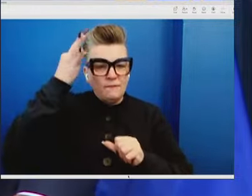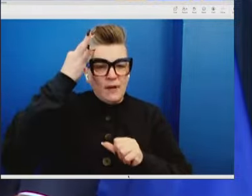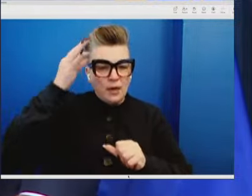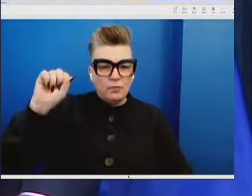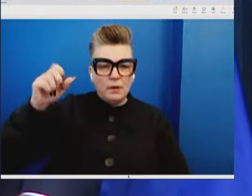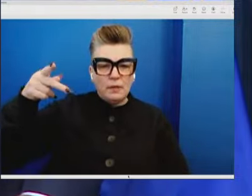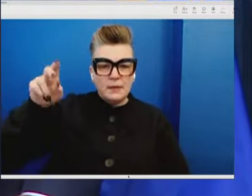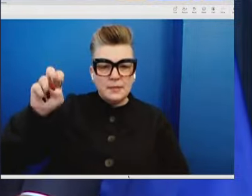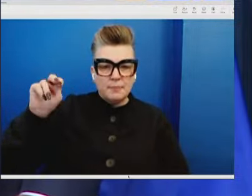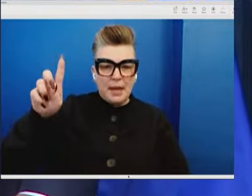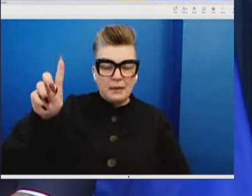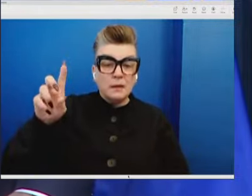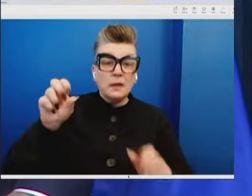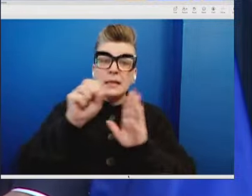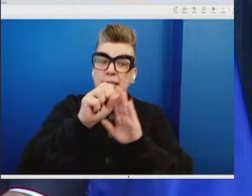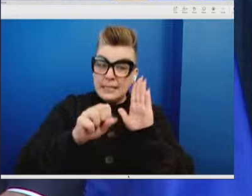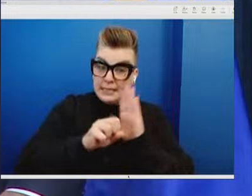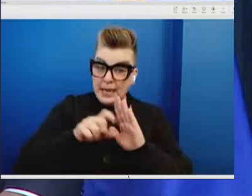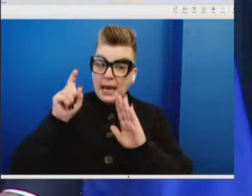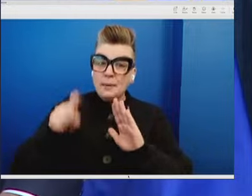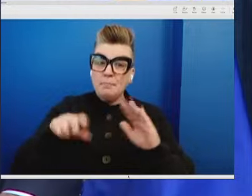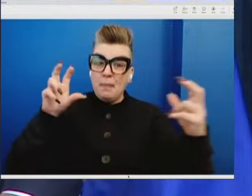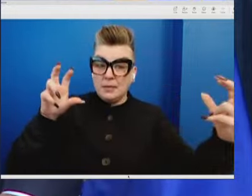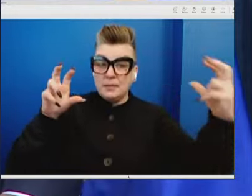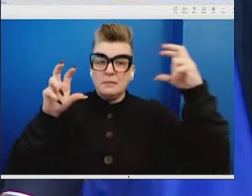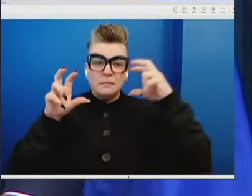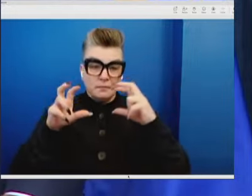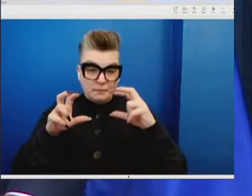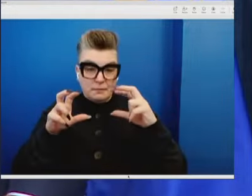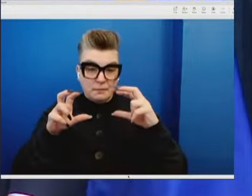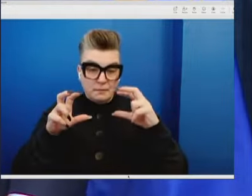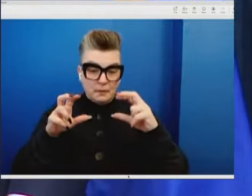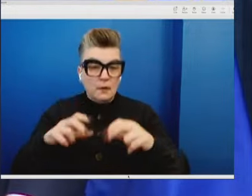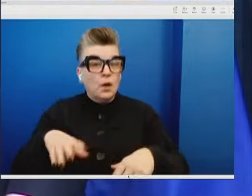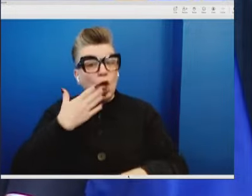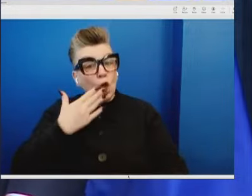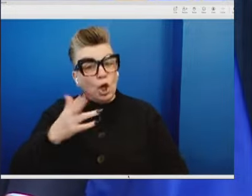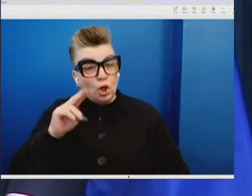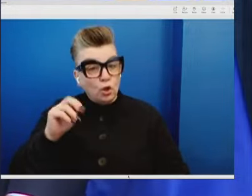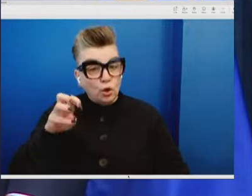to the table as well. And so the good news is in the end states are going to get more money